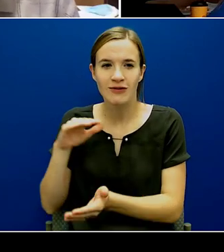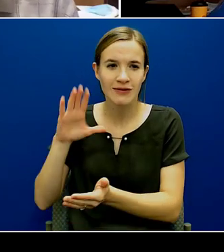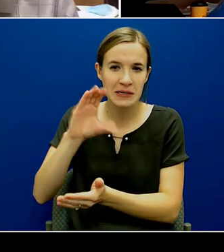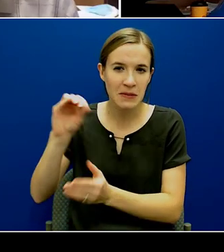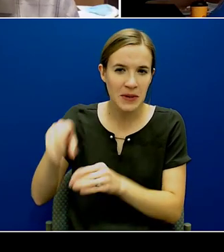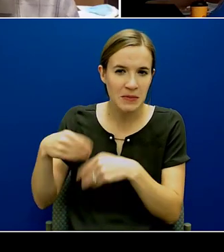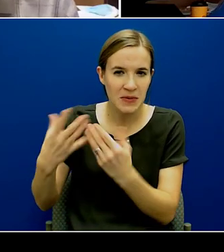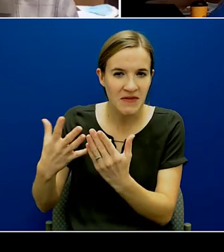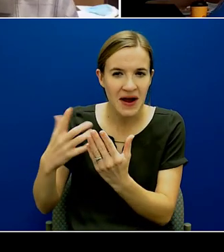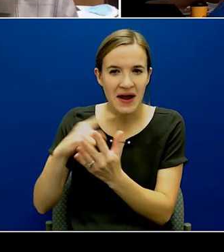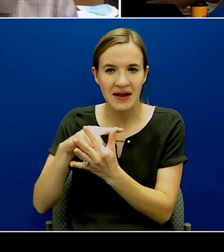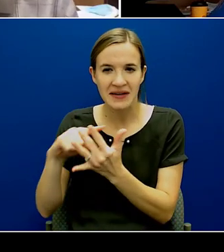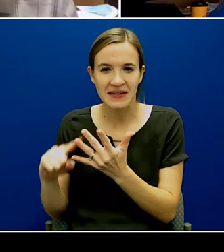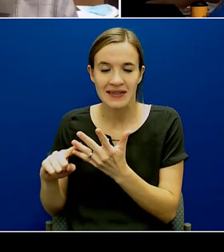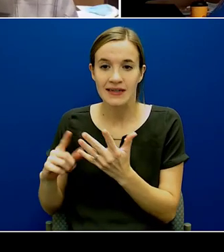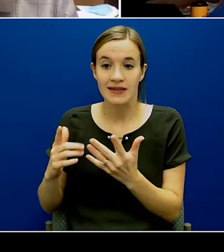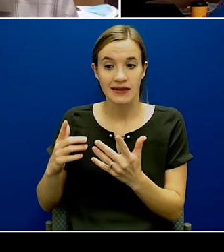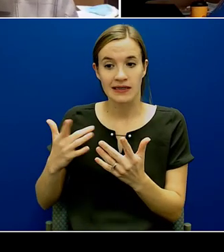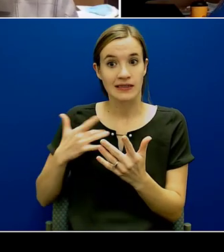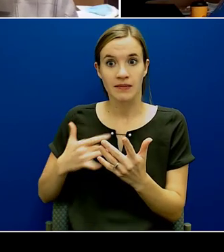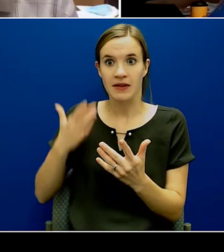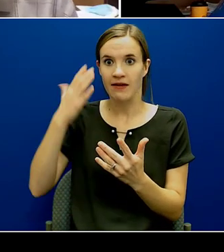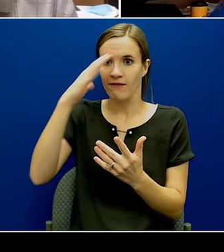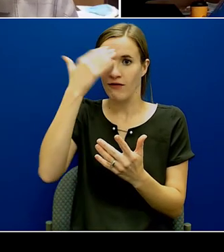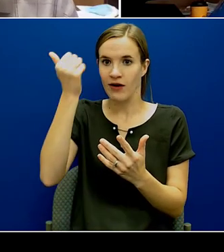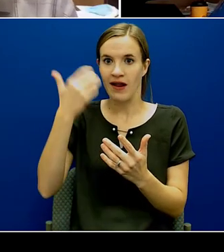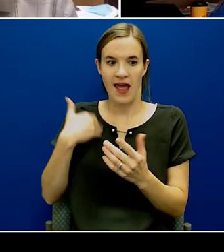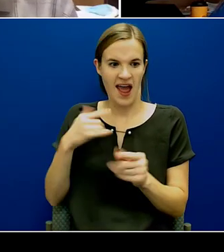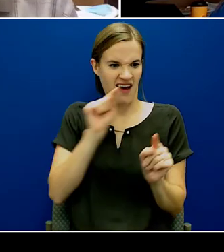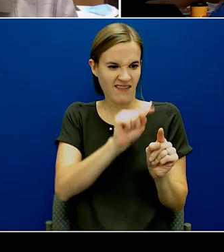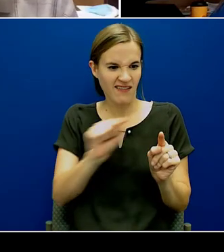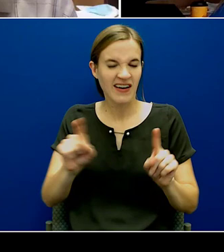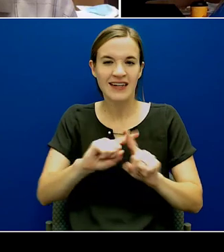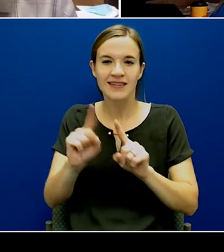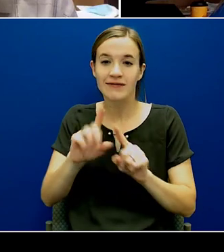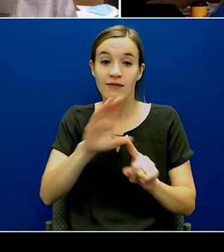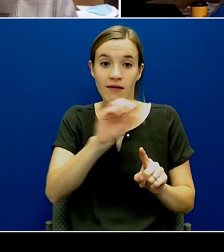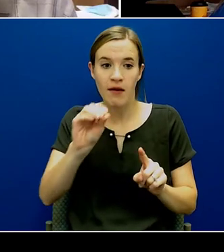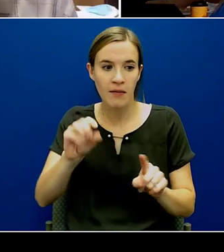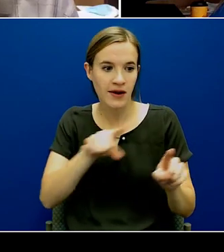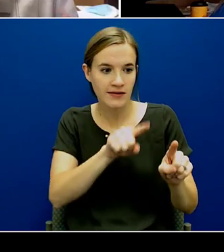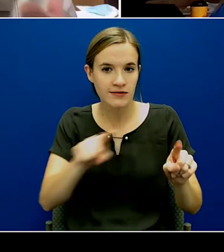long range plan to, to participate on any